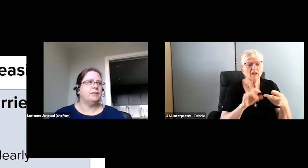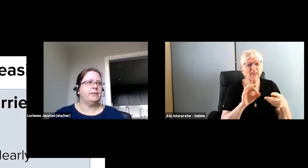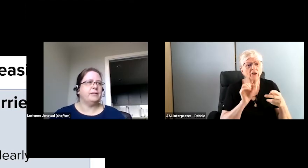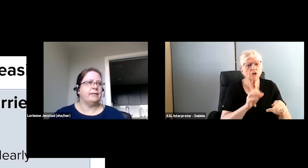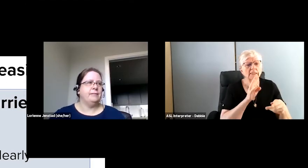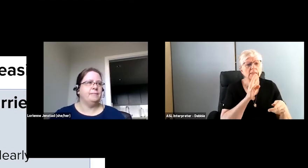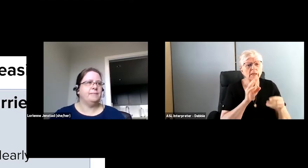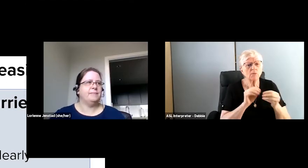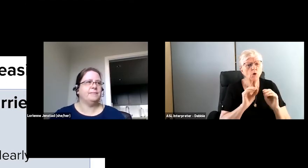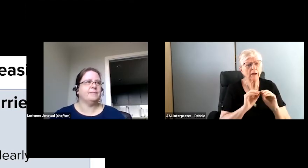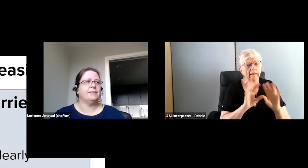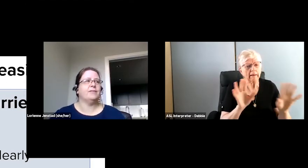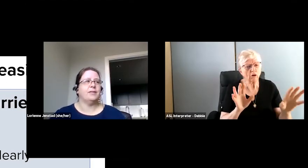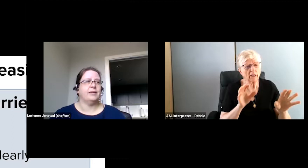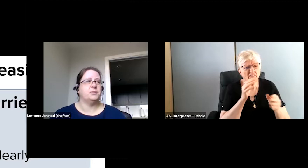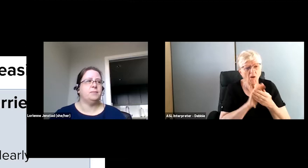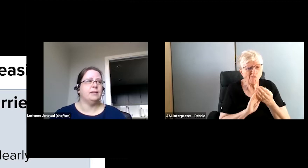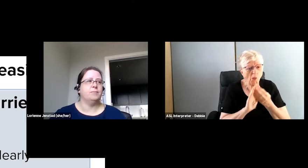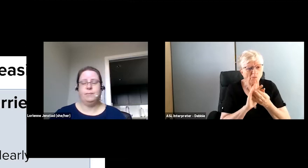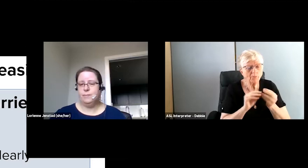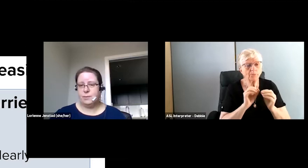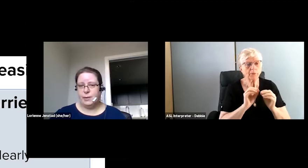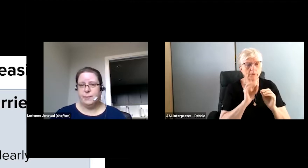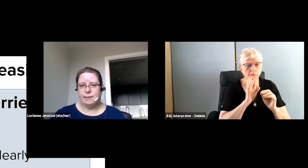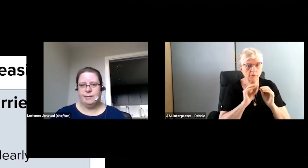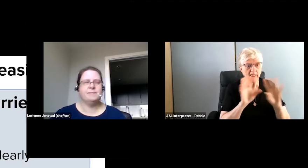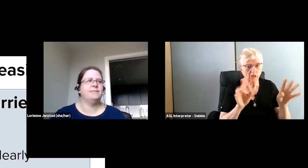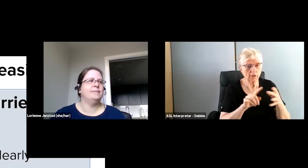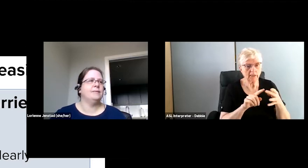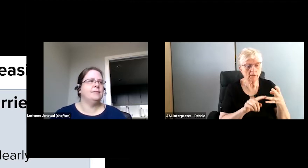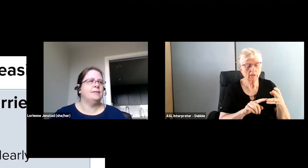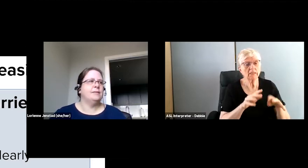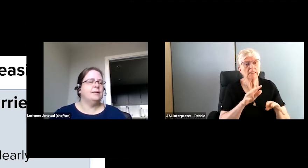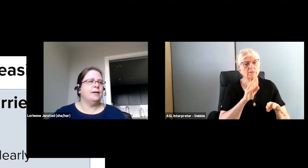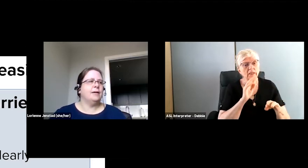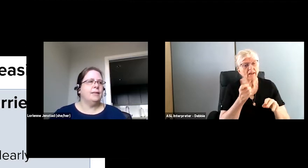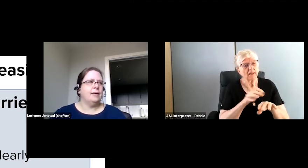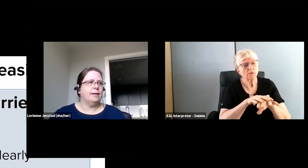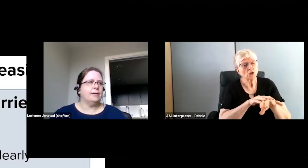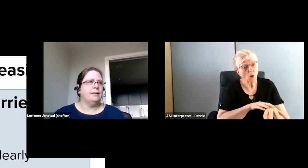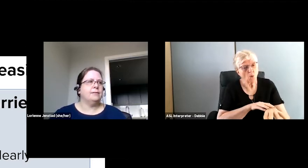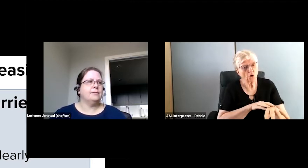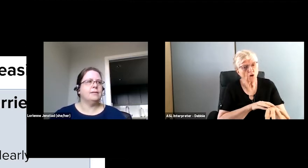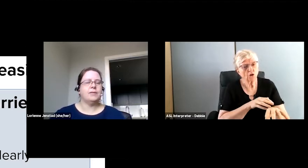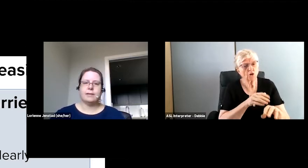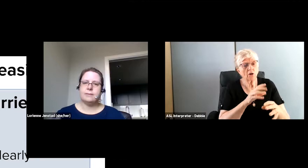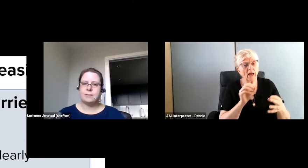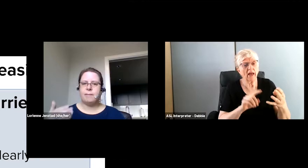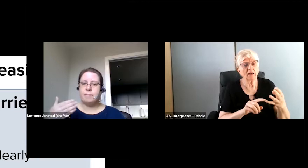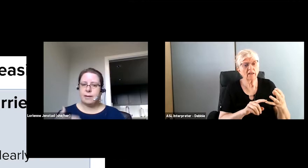SPEAK MORE CLEARLY. IF THEY COULD IF THEY COULD SPEAK SLOWER. SPEAK SLOWER. AND THEN IF THEY COULD STEP BACK TO A SAFE DISTANCE